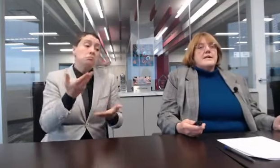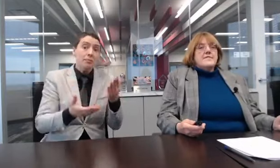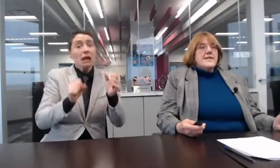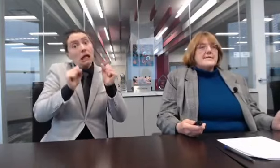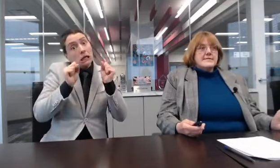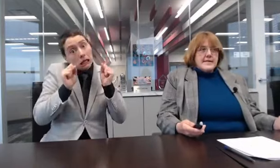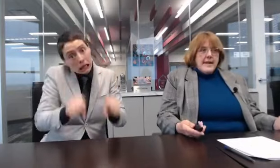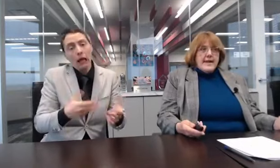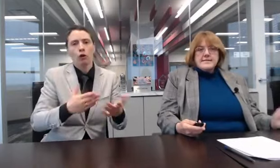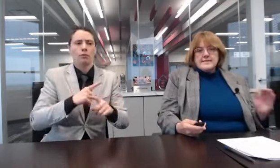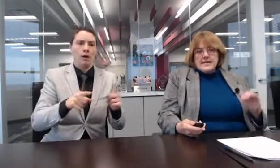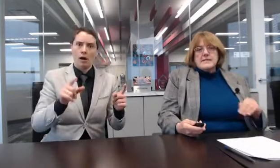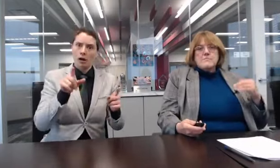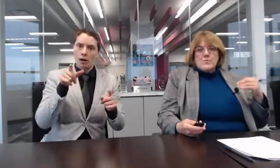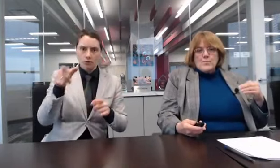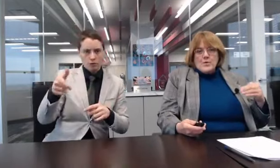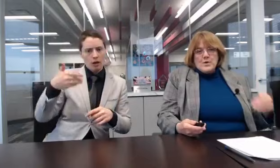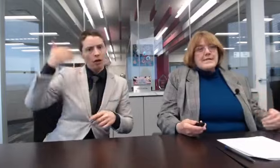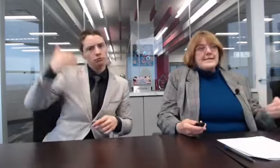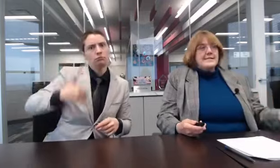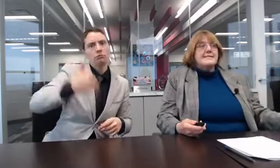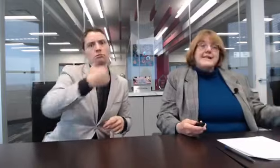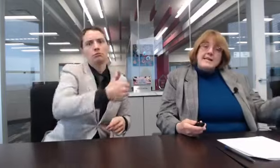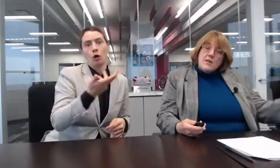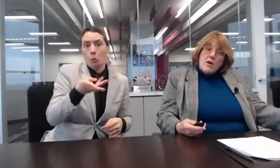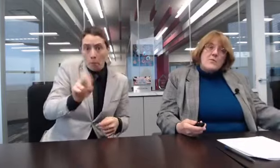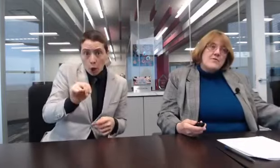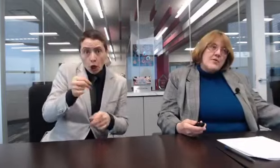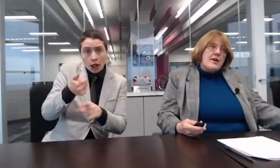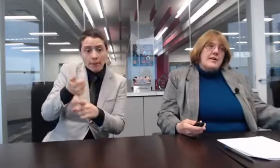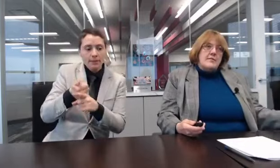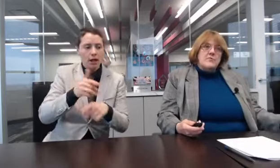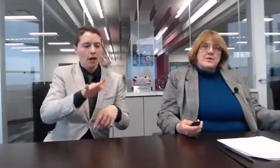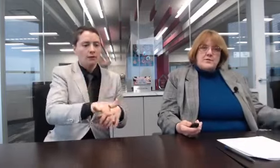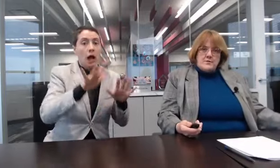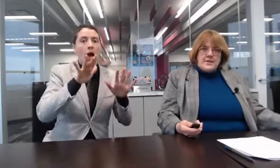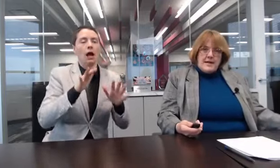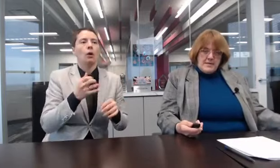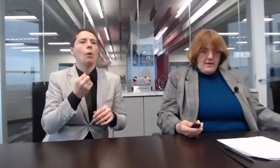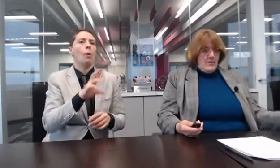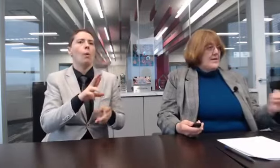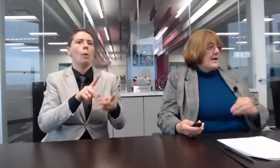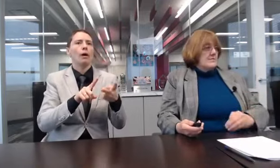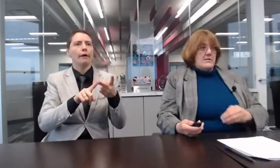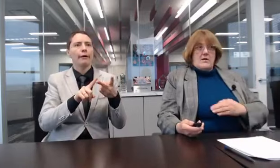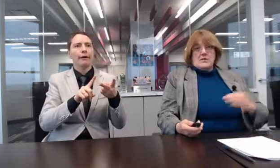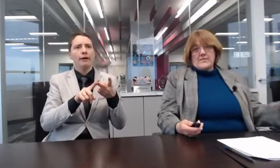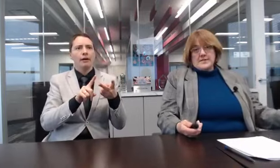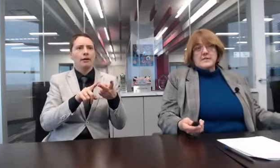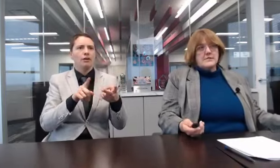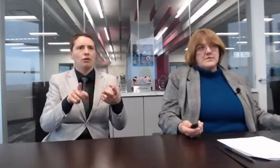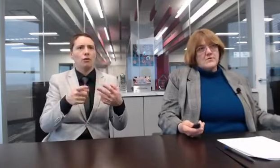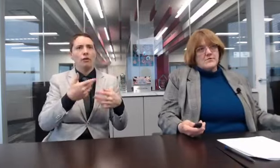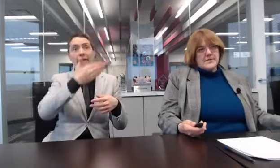If that's the case, then we really need to say no, they're not able to do that without all of these concerns